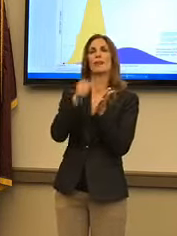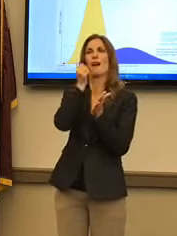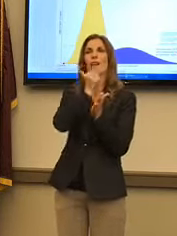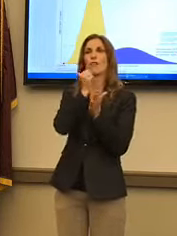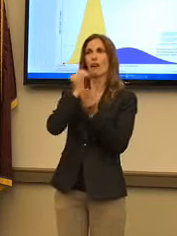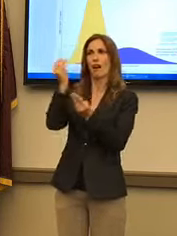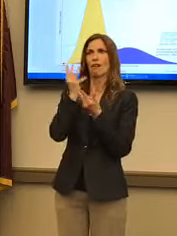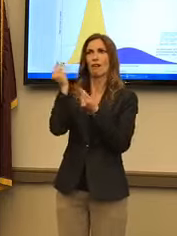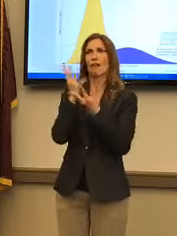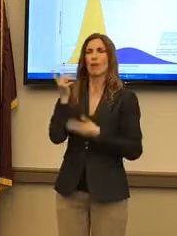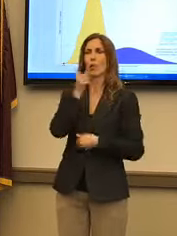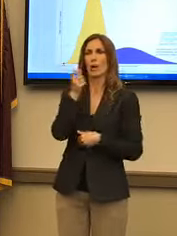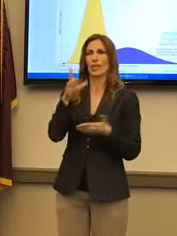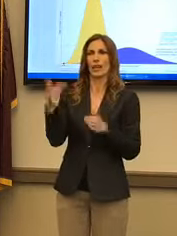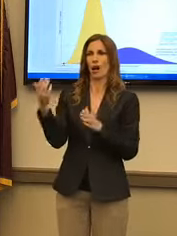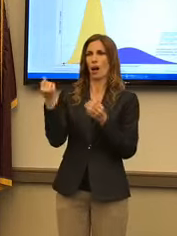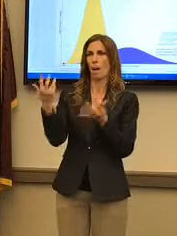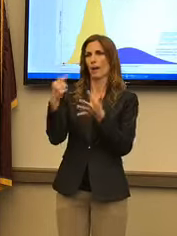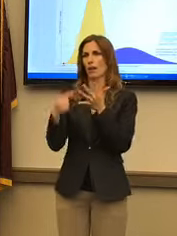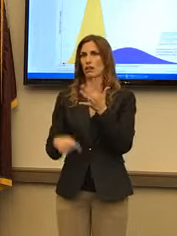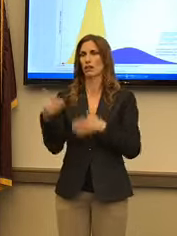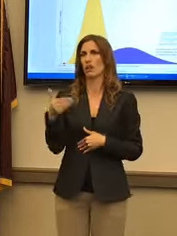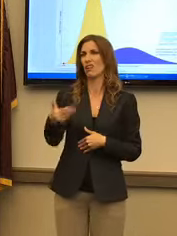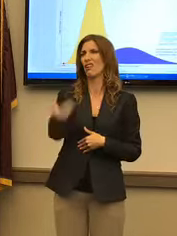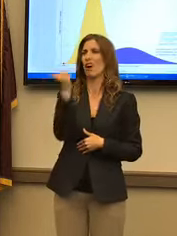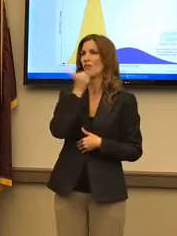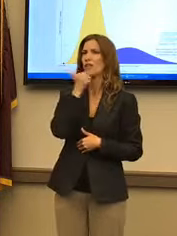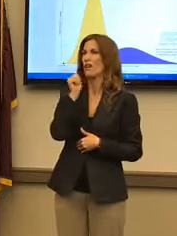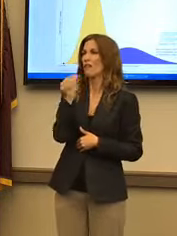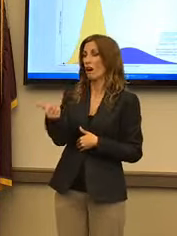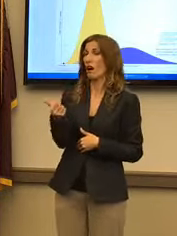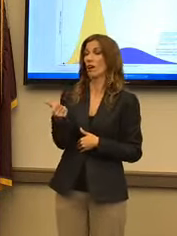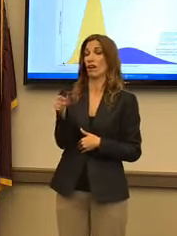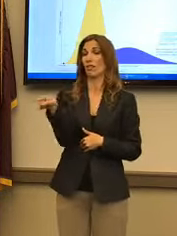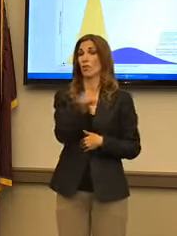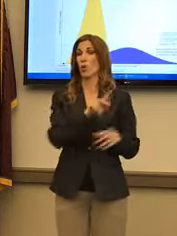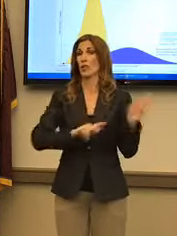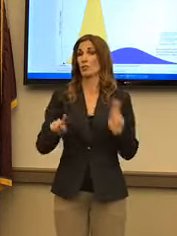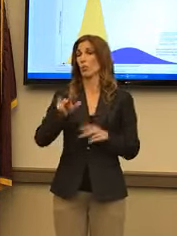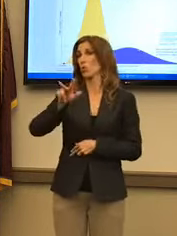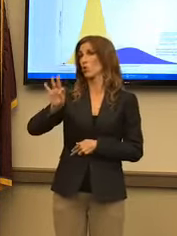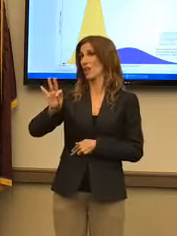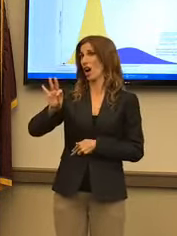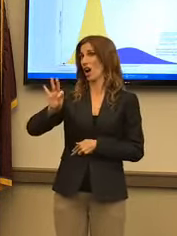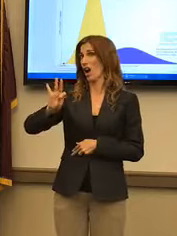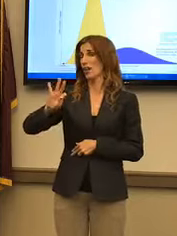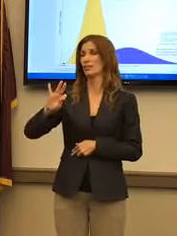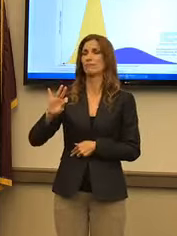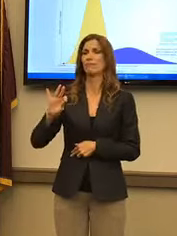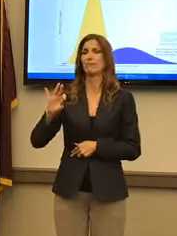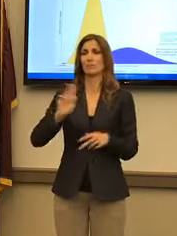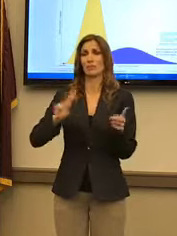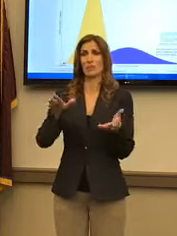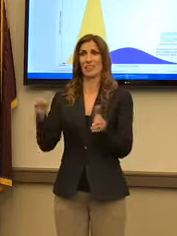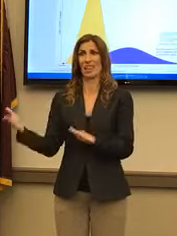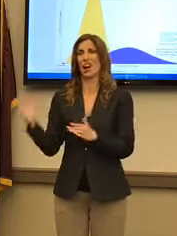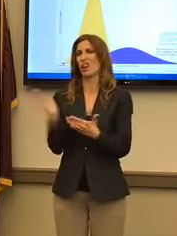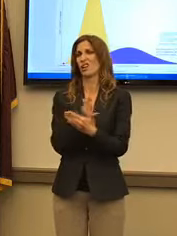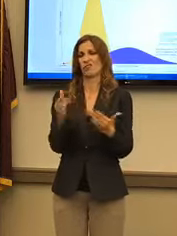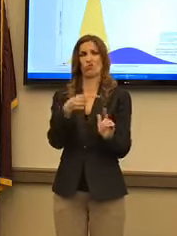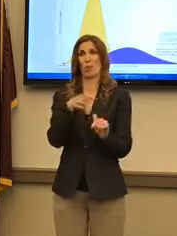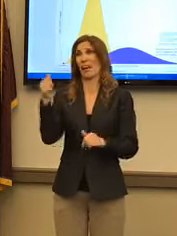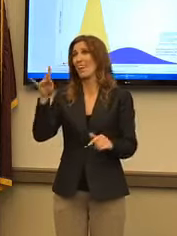and in fact these individuals the 39 range in dates from April 11th to may